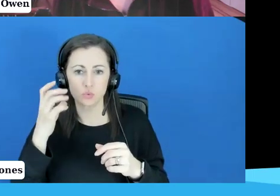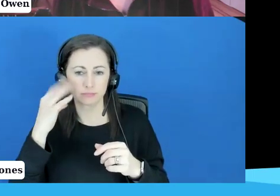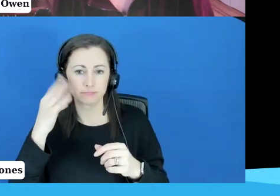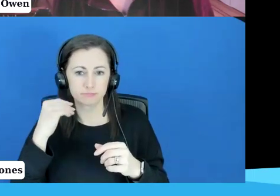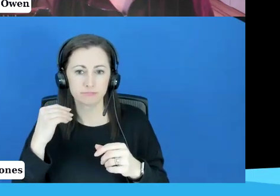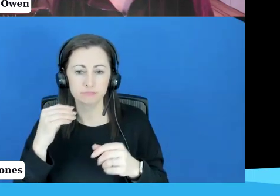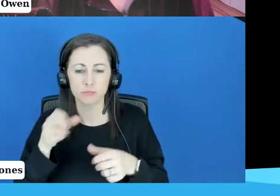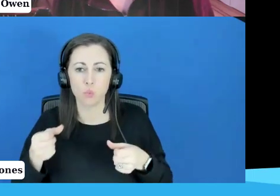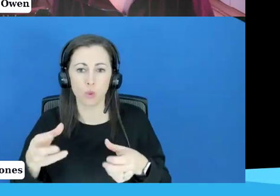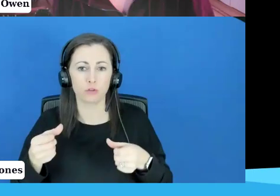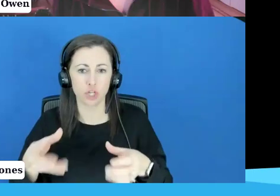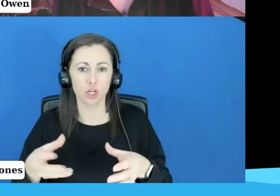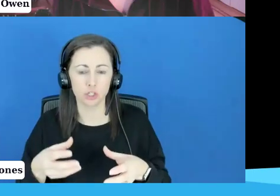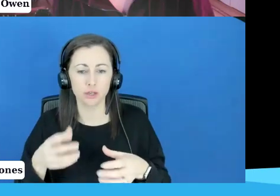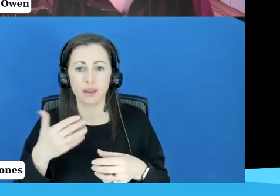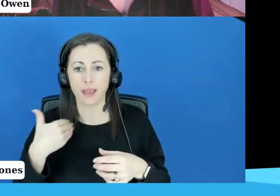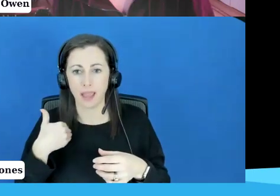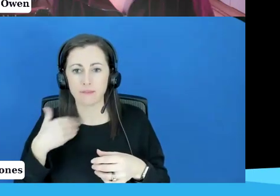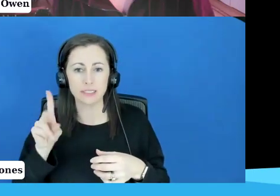being in a wheelchair and having those disabilities.